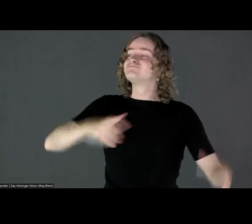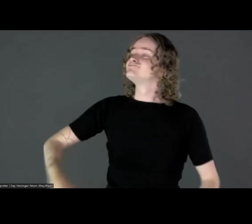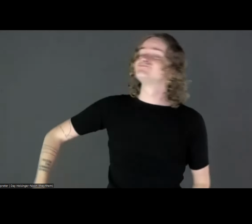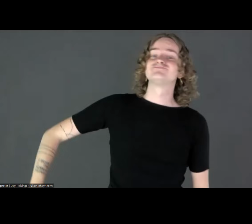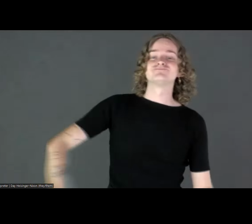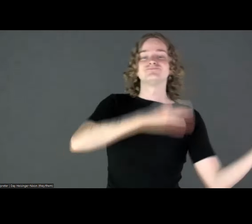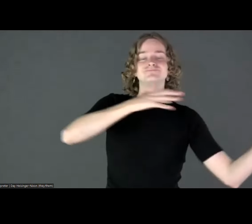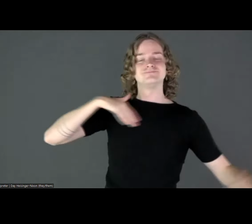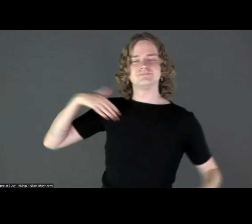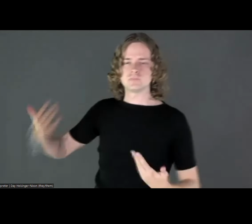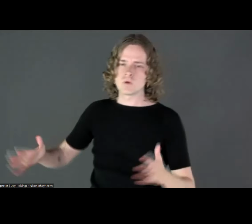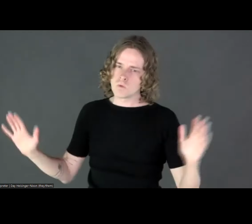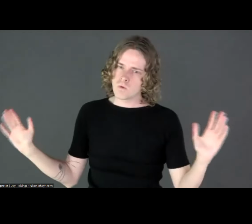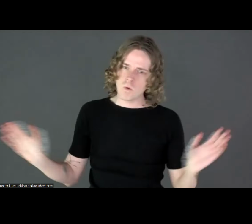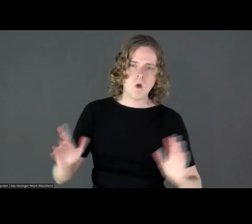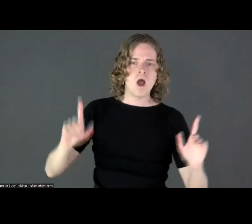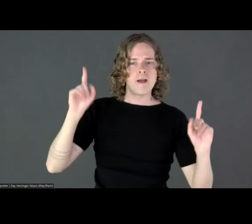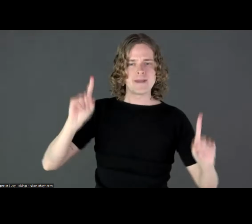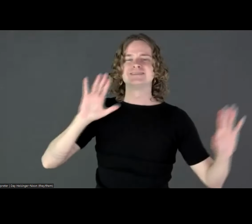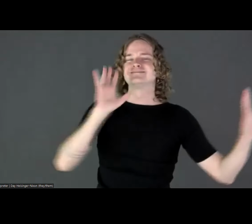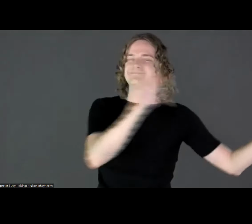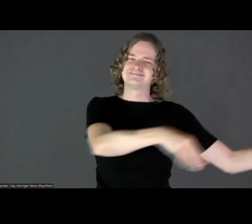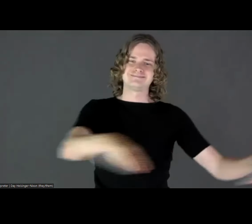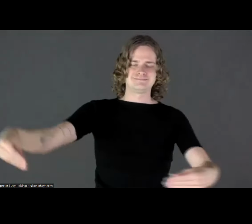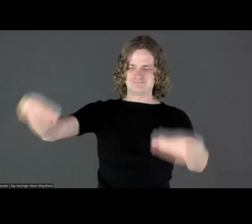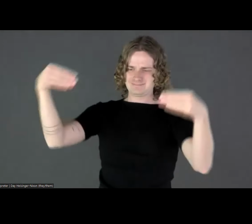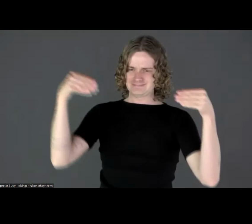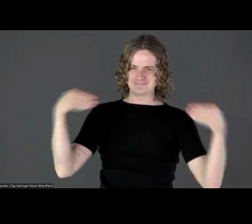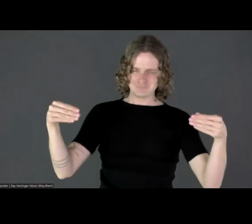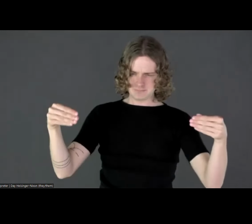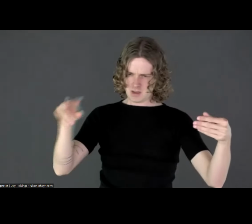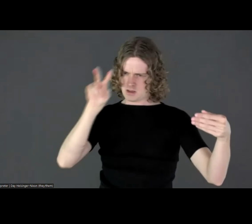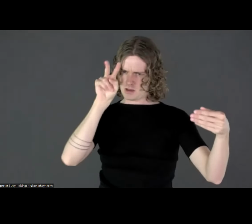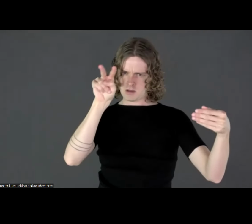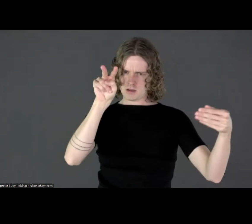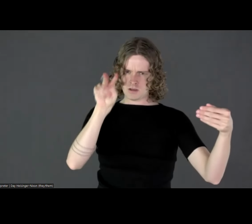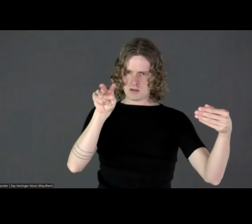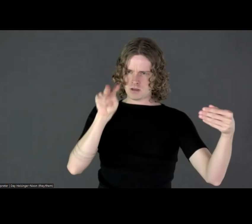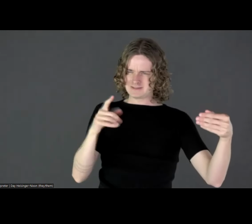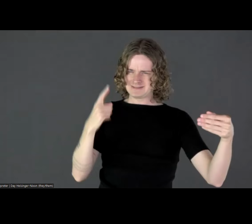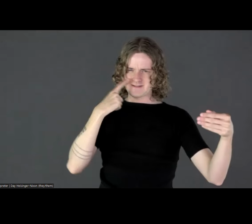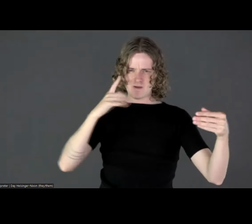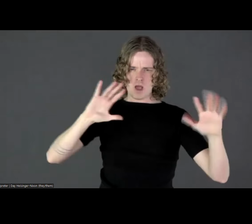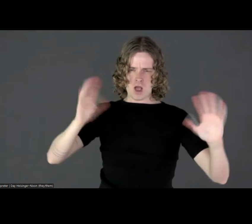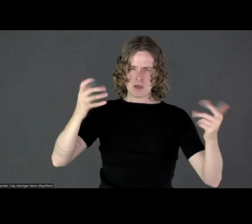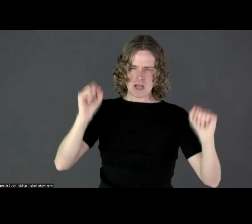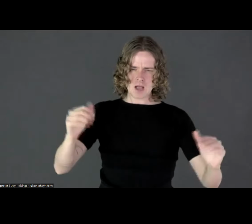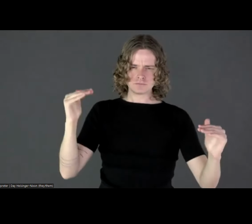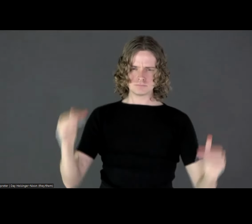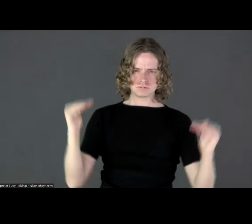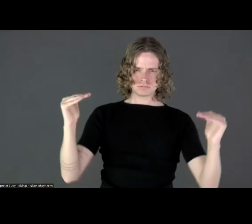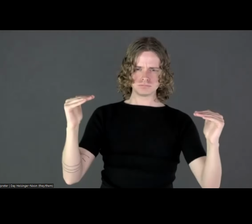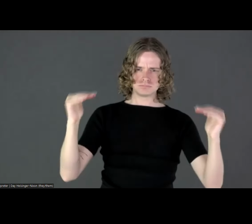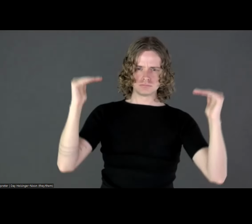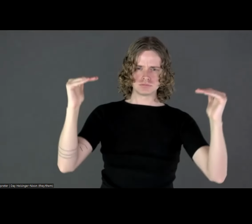CRPD or in the IASC Guidelines. All too often, organizations of persons with disabilities are